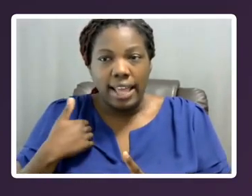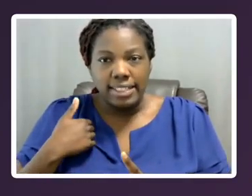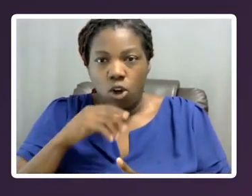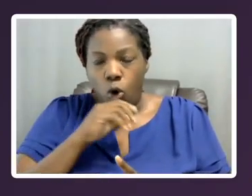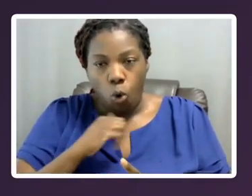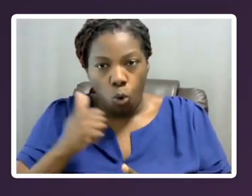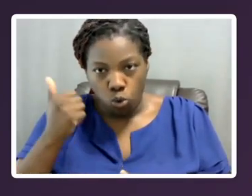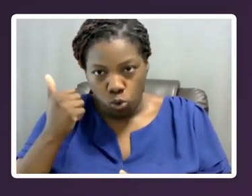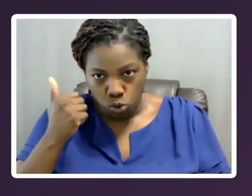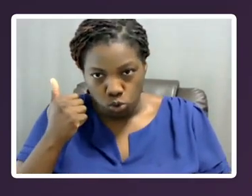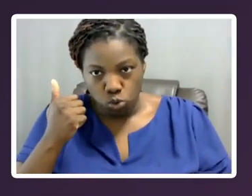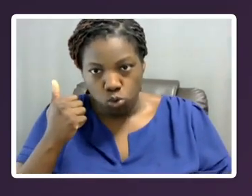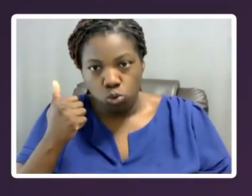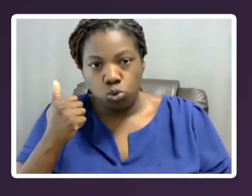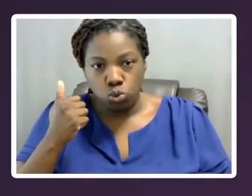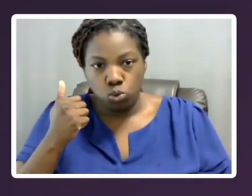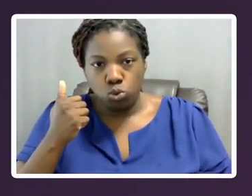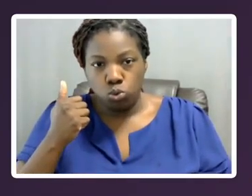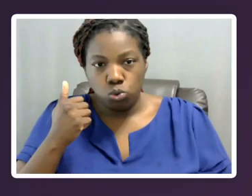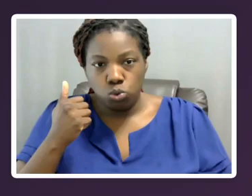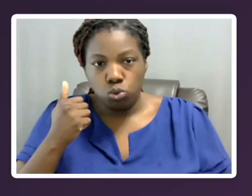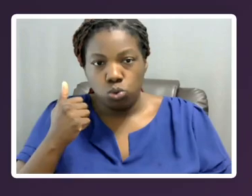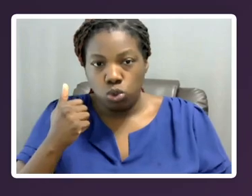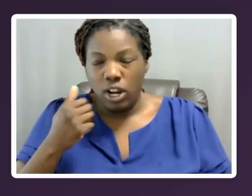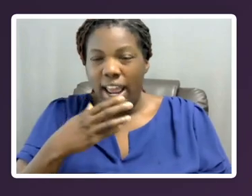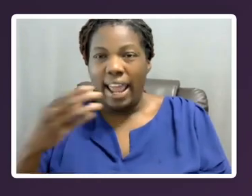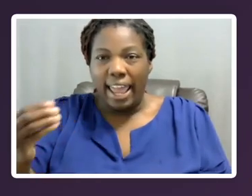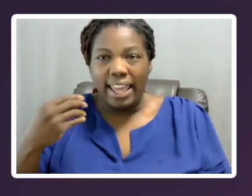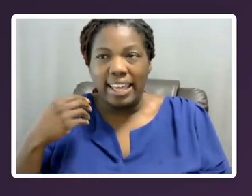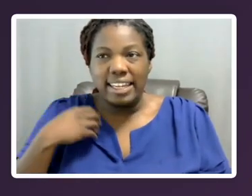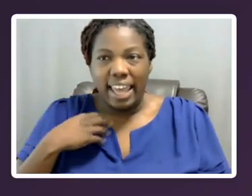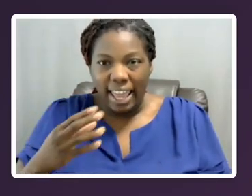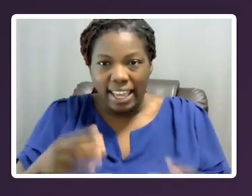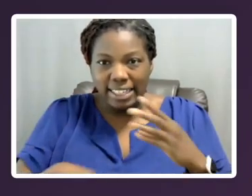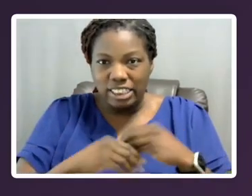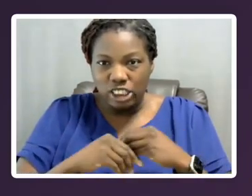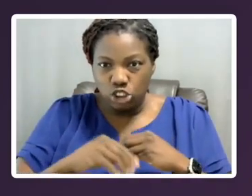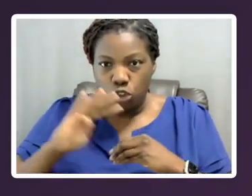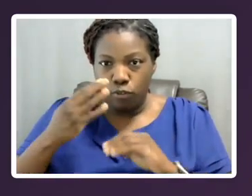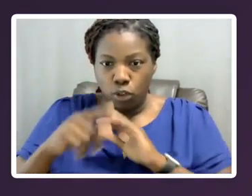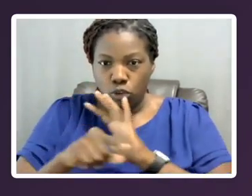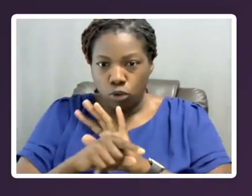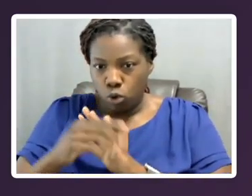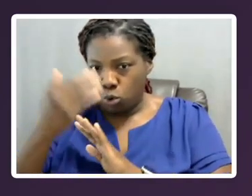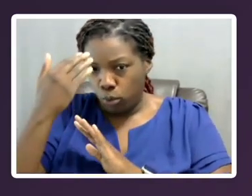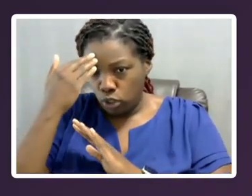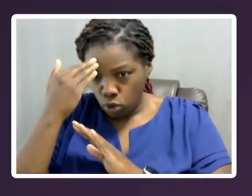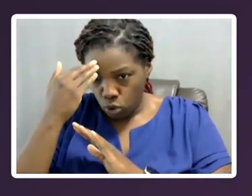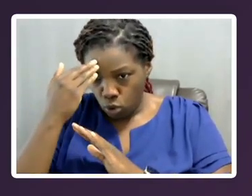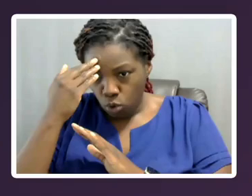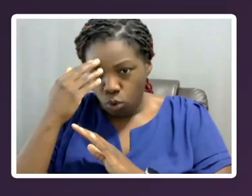and then a companion fourth grade. Because we know that Missions could improve, right,